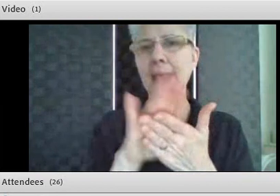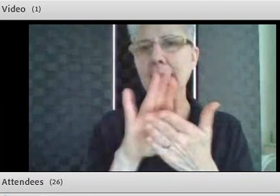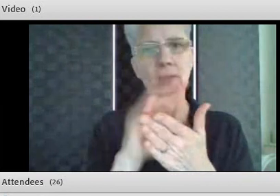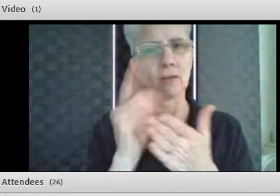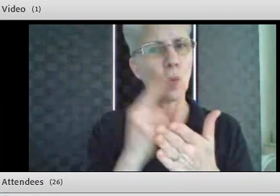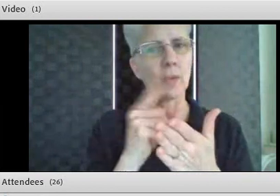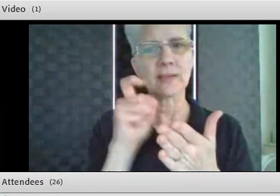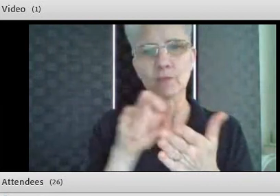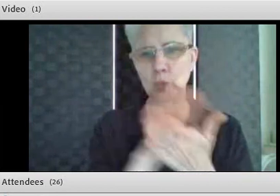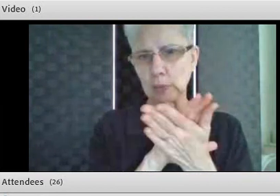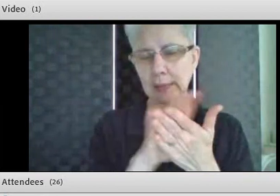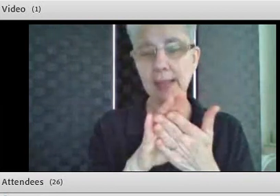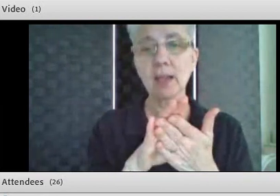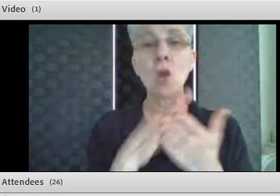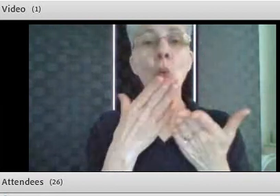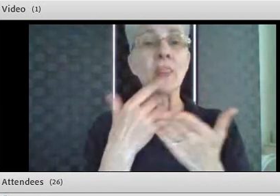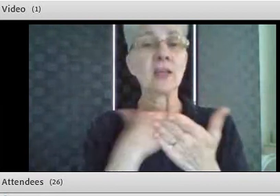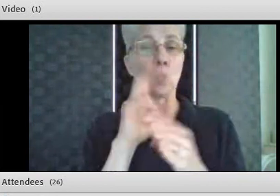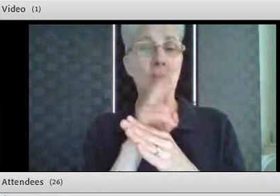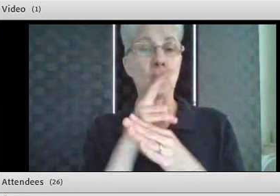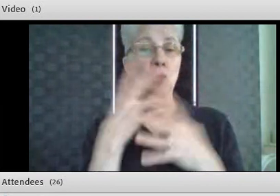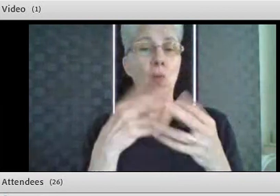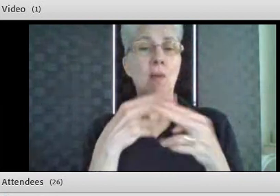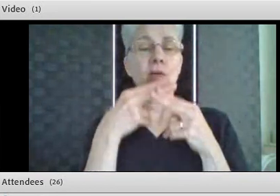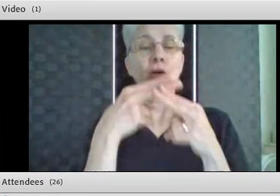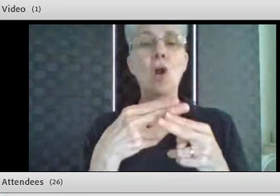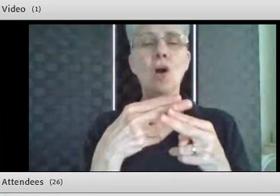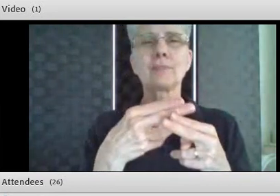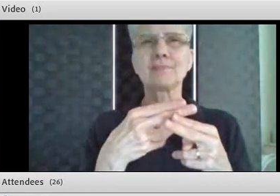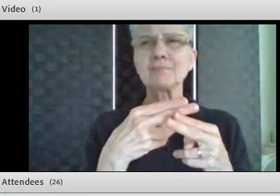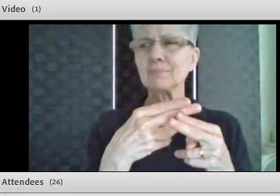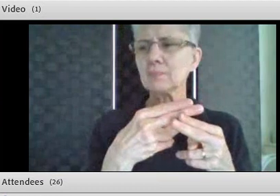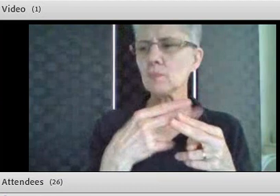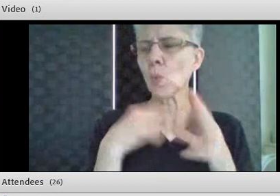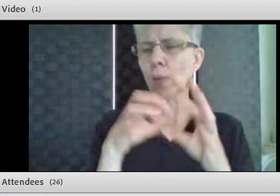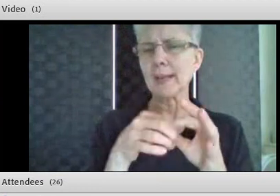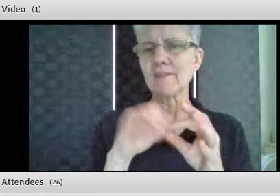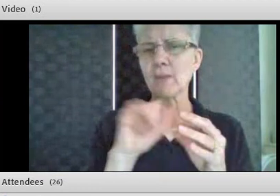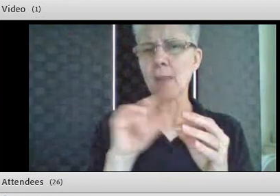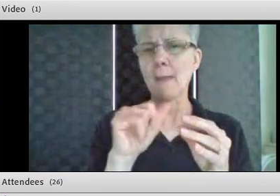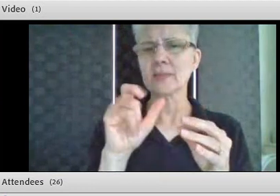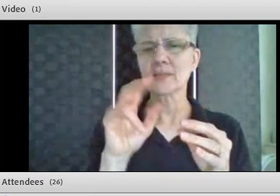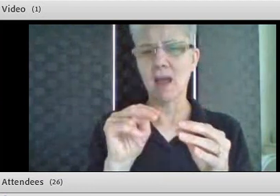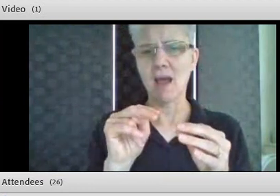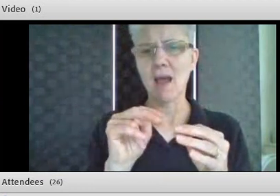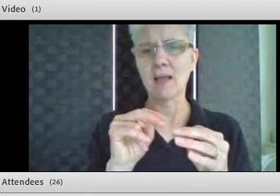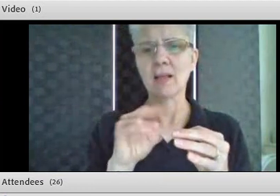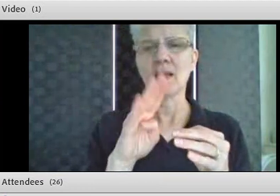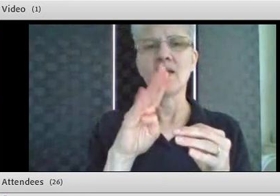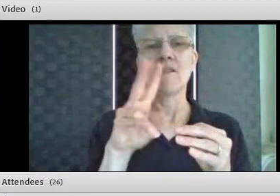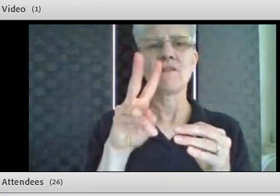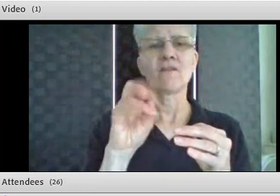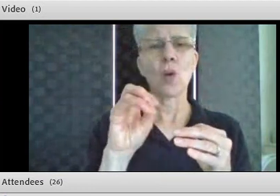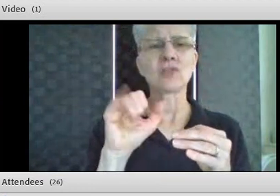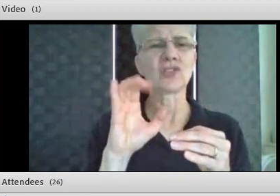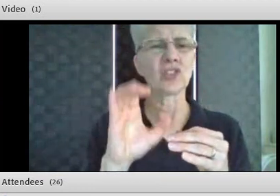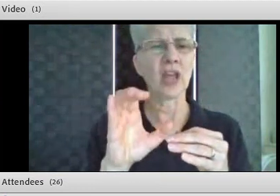and no matter what earphones, headphones you're using... Hilary: Got to clean them. Ryan: ...make sure -- Yeah, clean them. Clean them. Clean them.